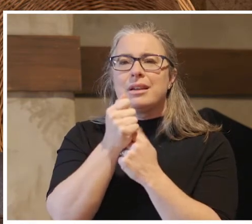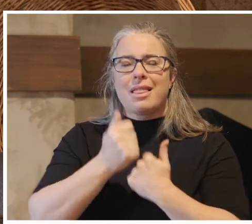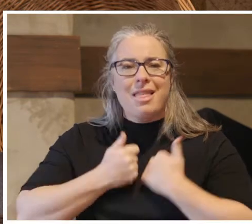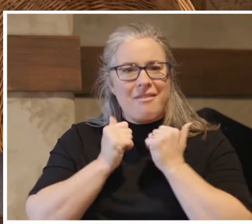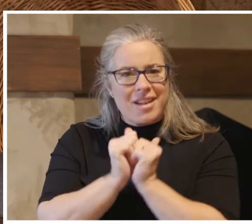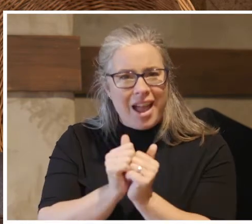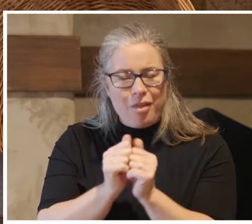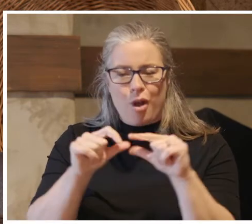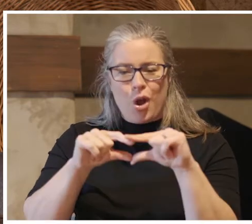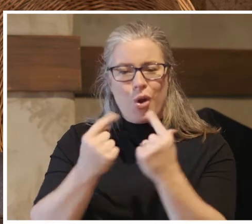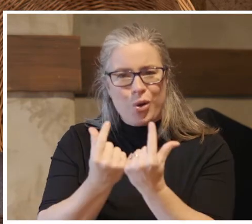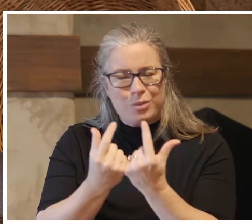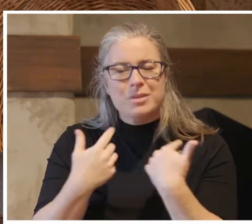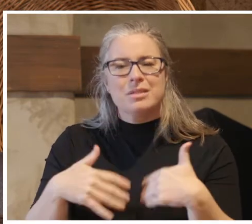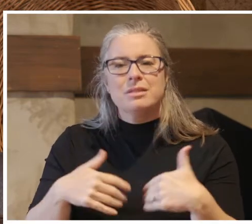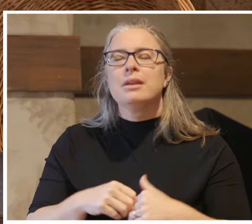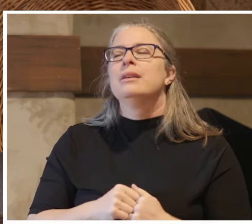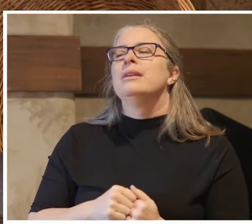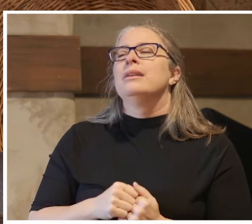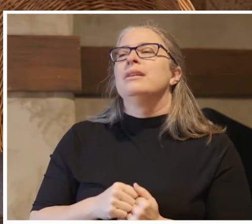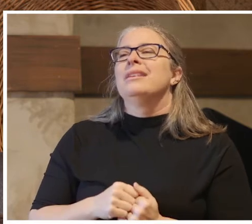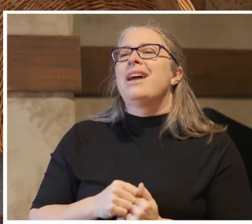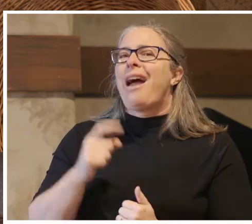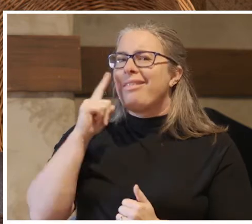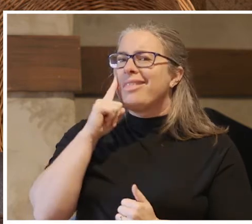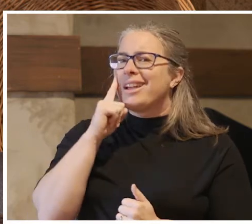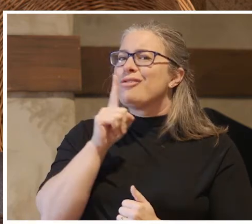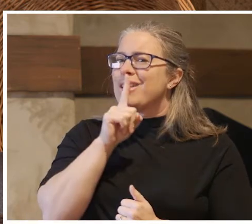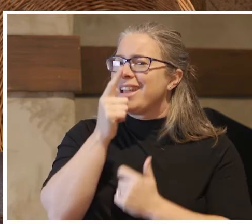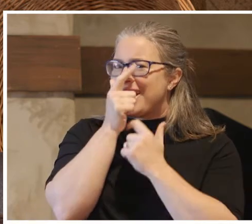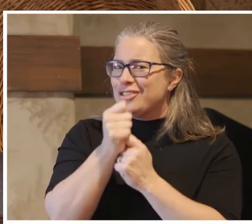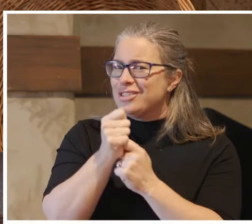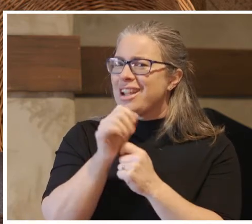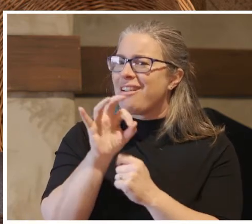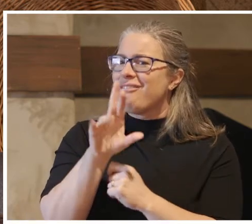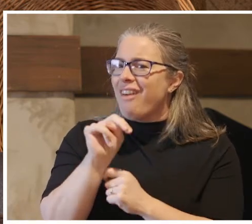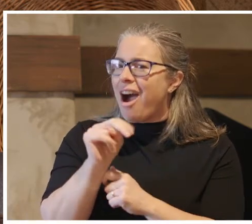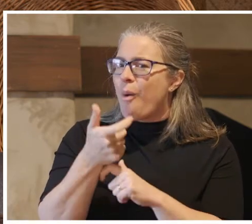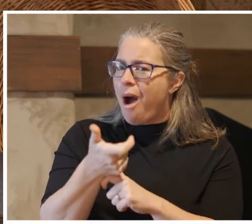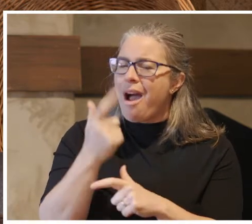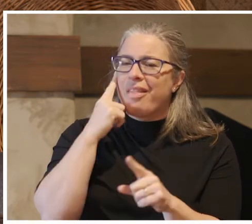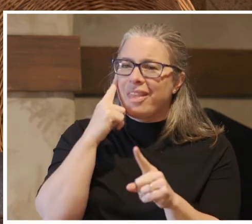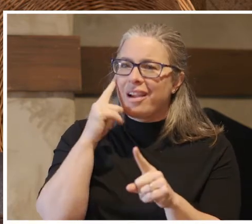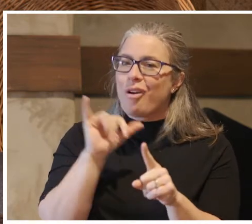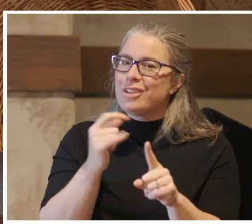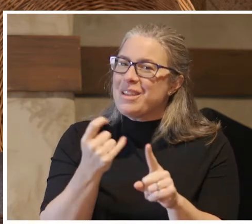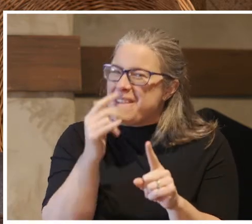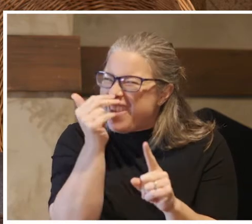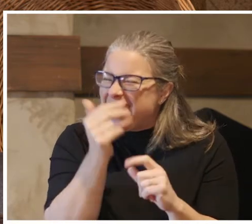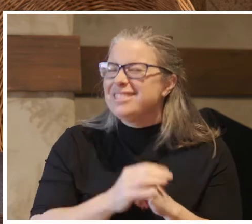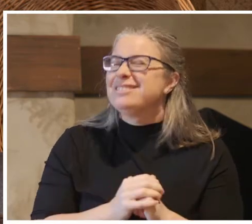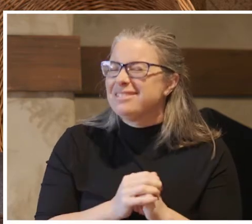of living together in groups, and I think they're just really interesting and fun to watch, and I think they're also a little bit funny.